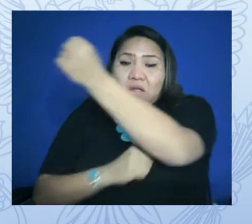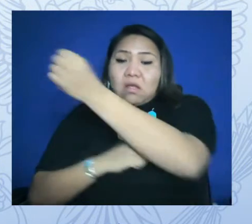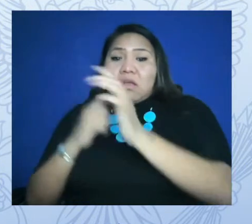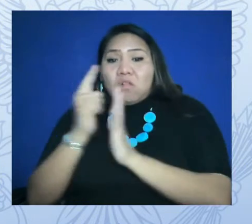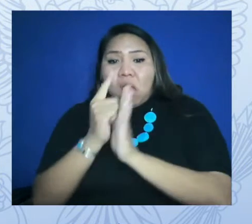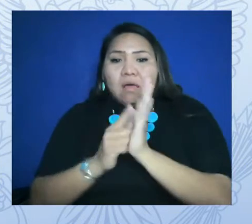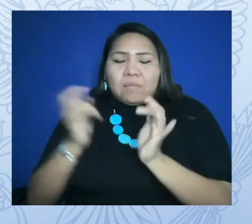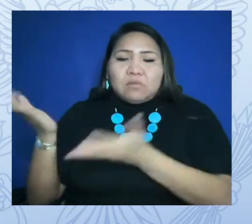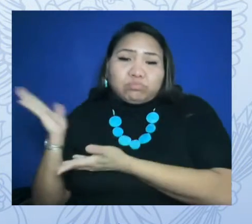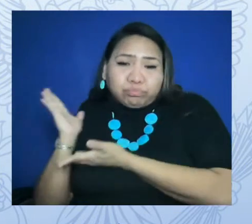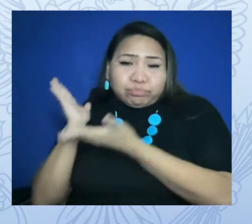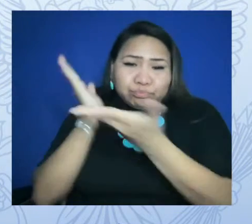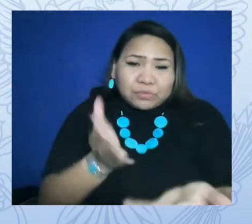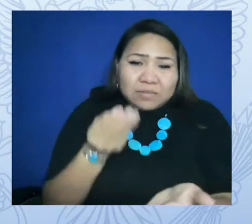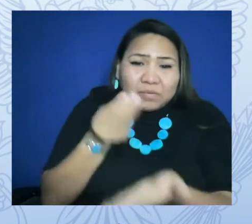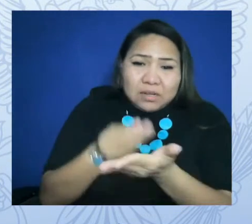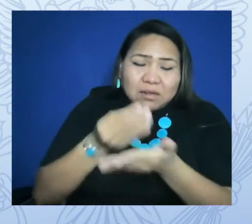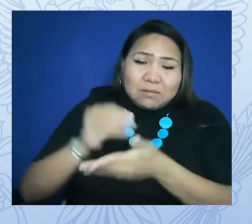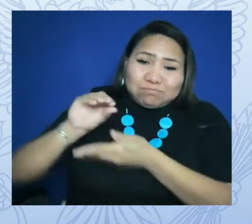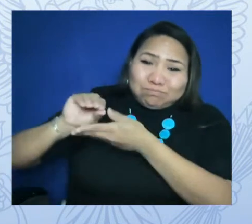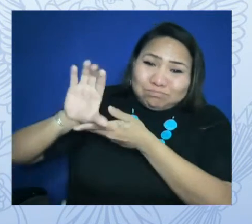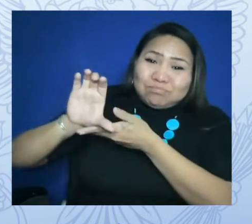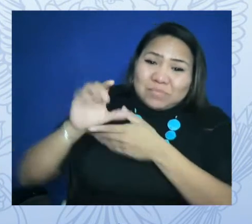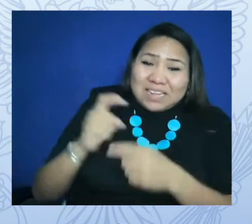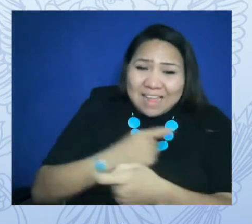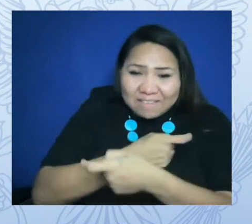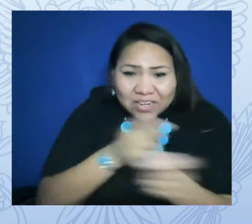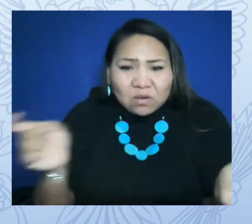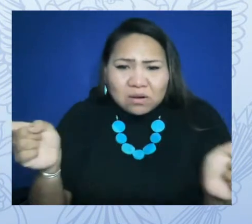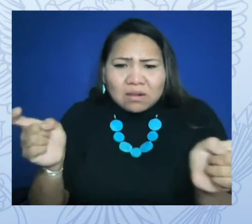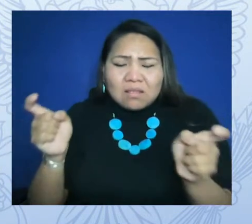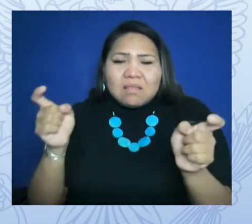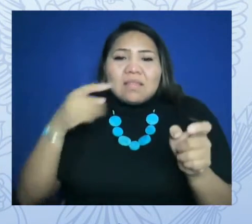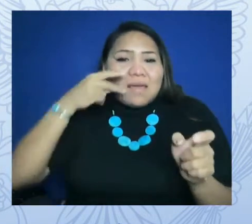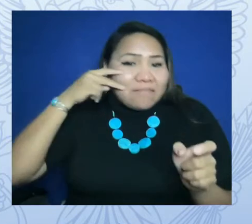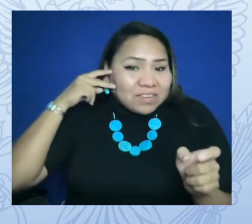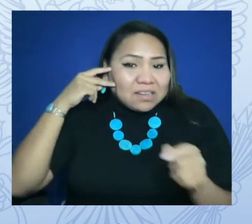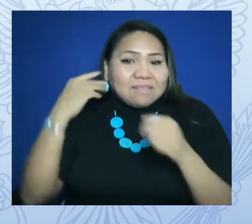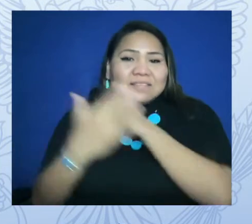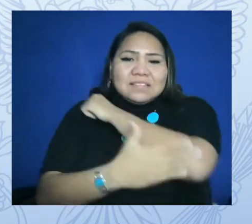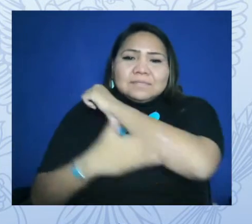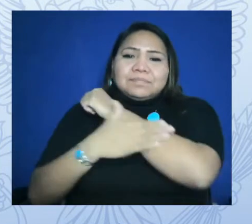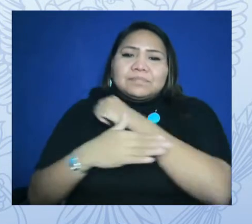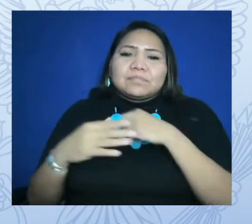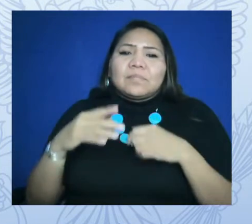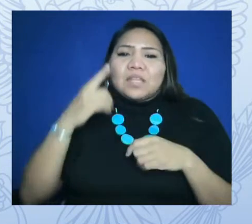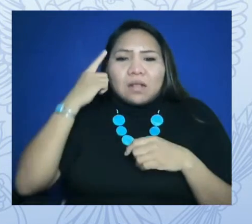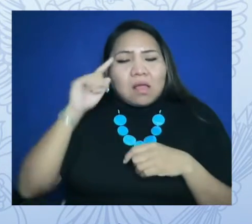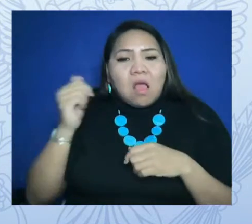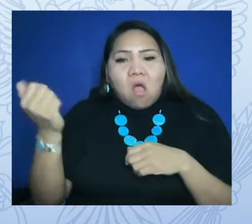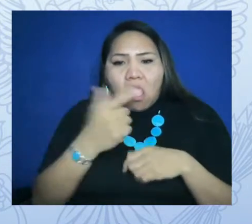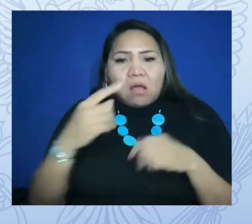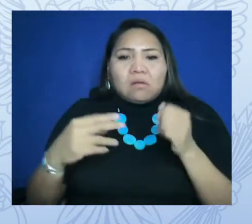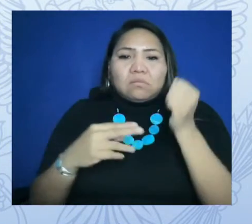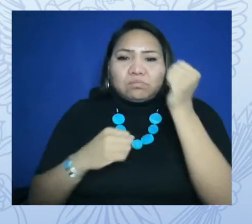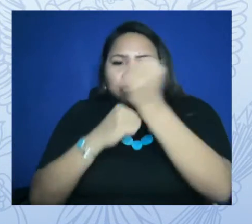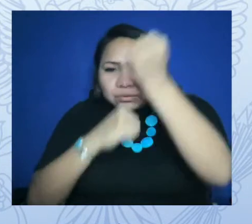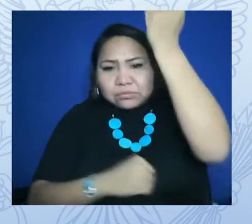for broadband, water, access, roads and bridges to the -- yes, we can clap for that.